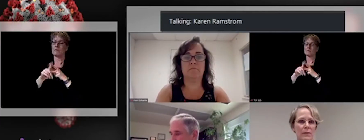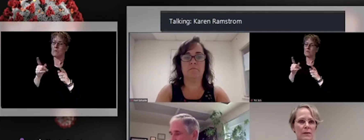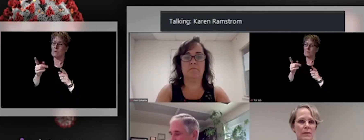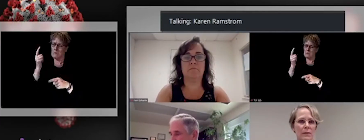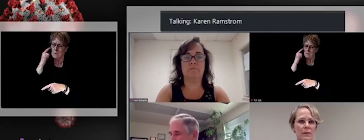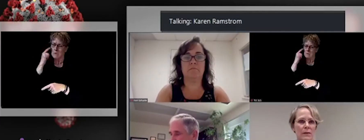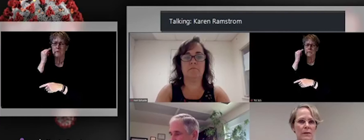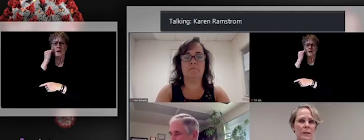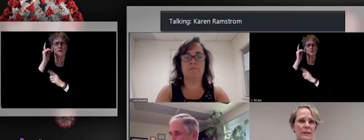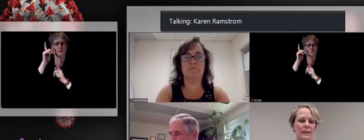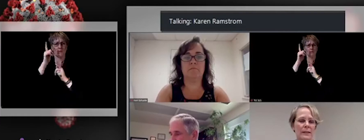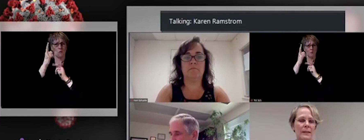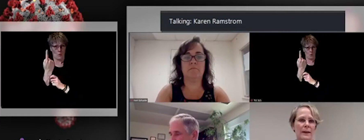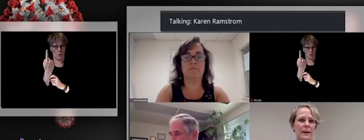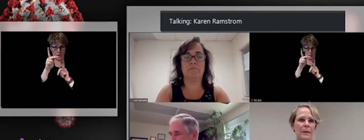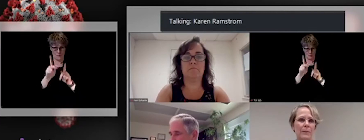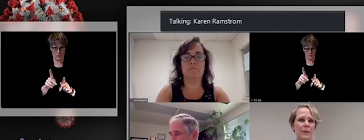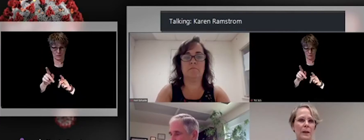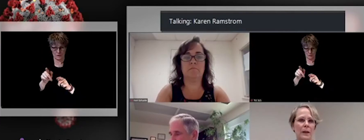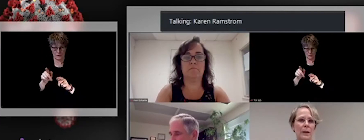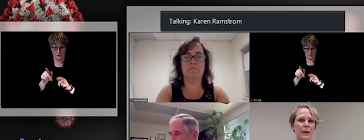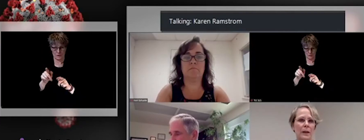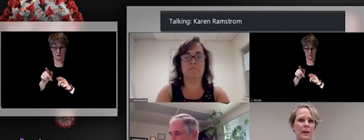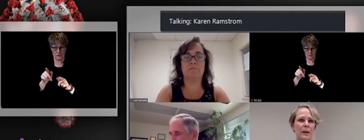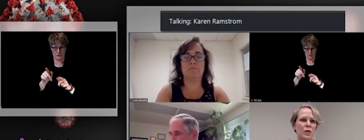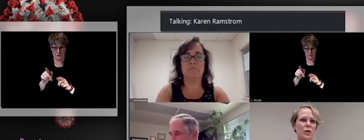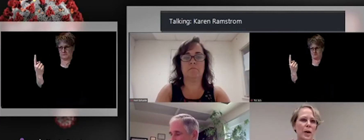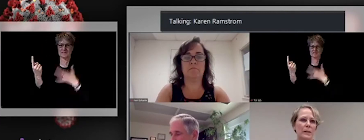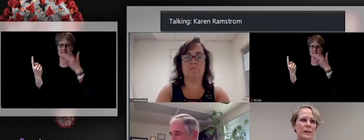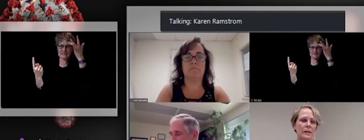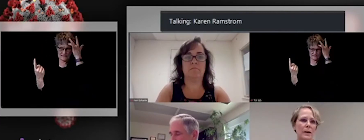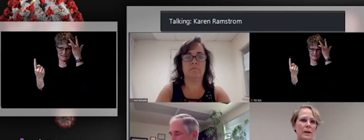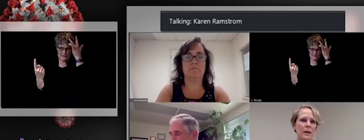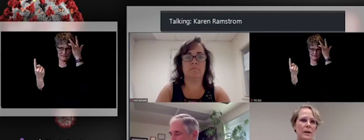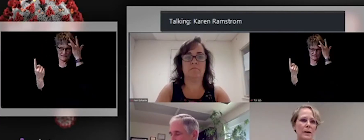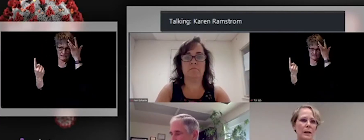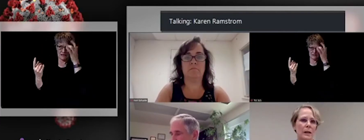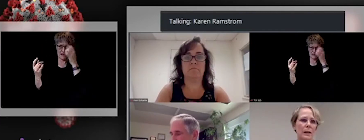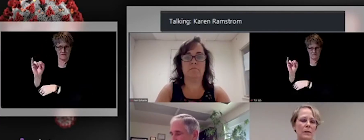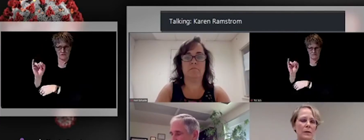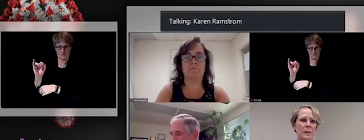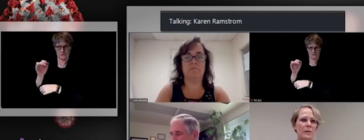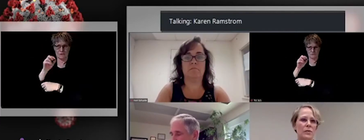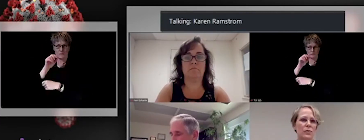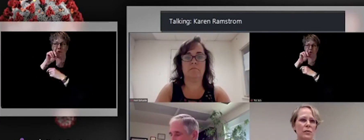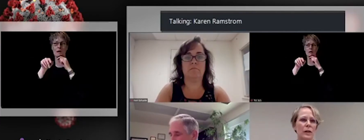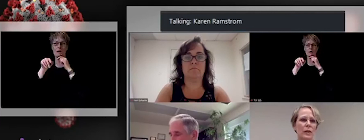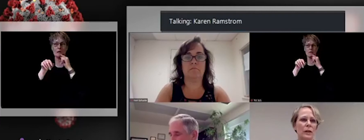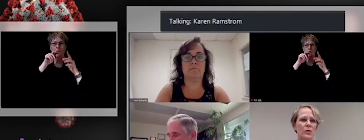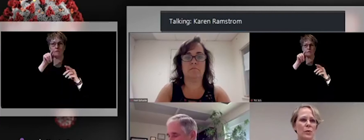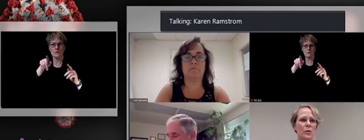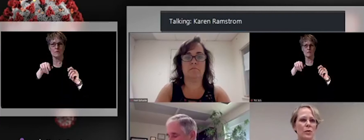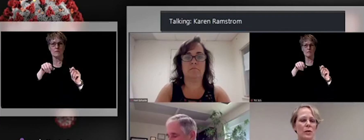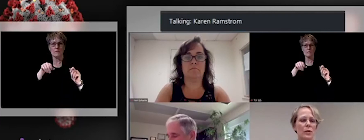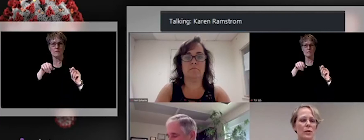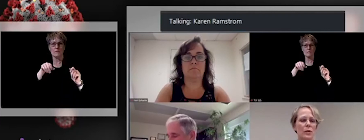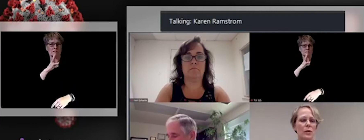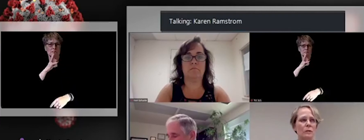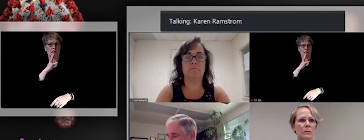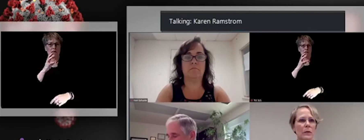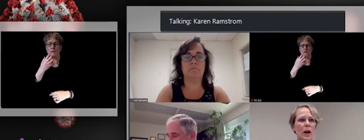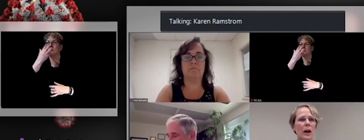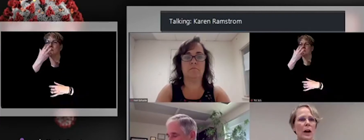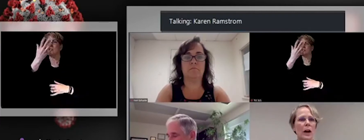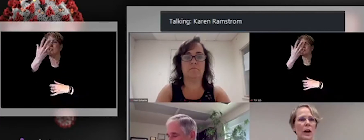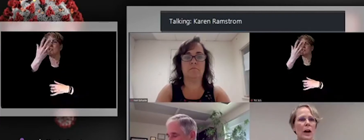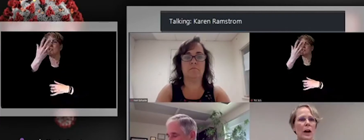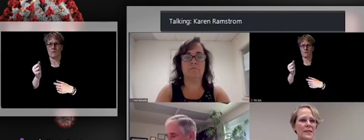of being infected, that those droplets when somebody speaks or yells or coughs or sneezes,